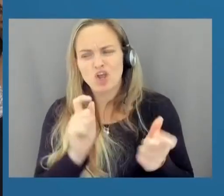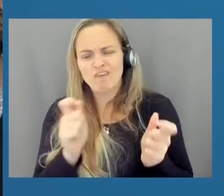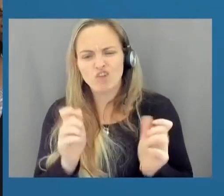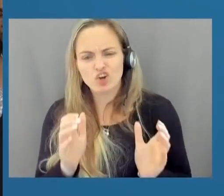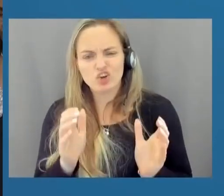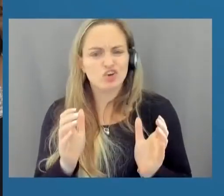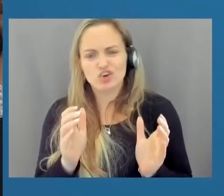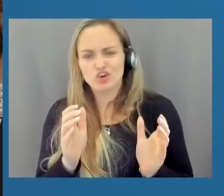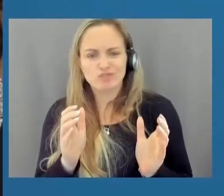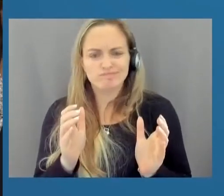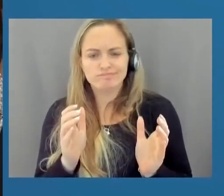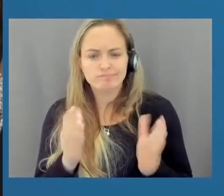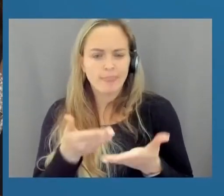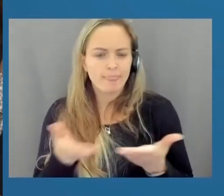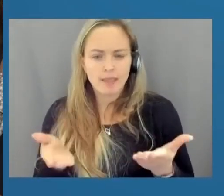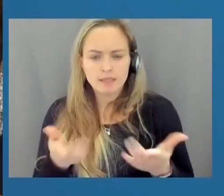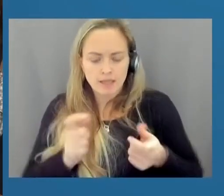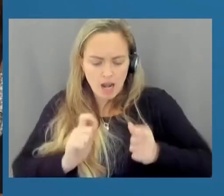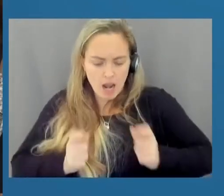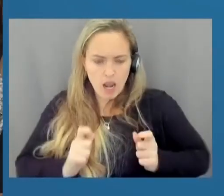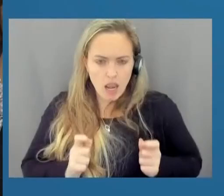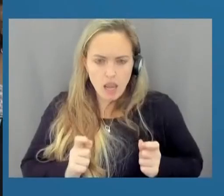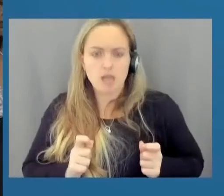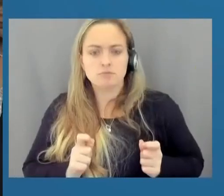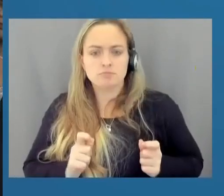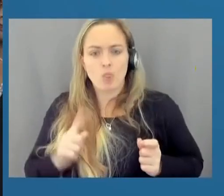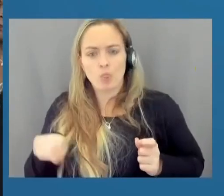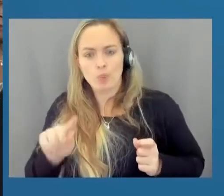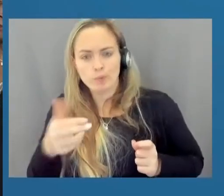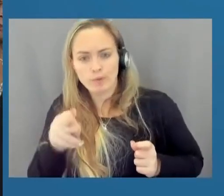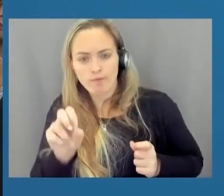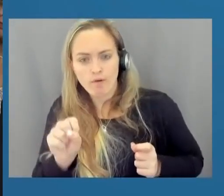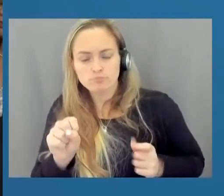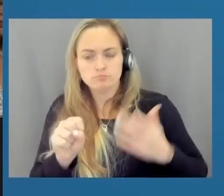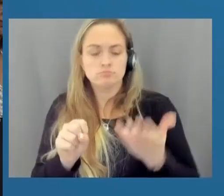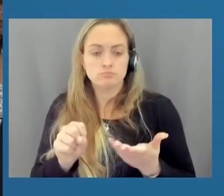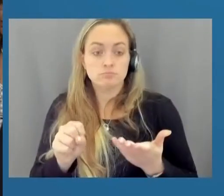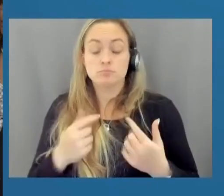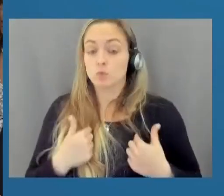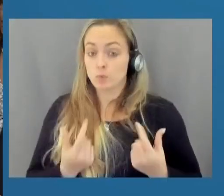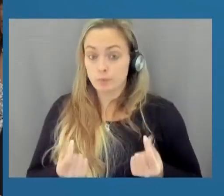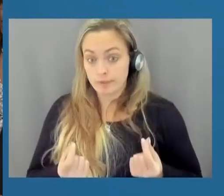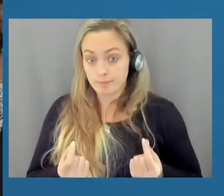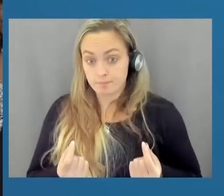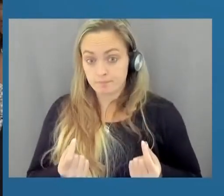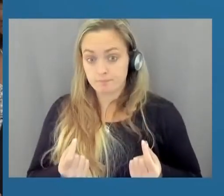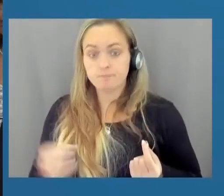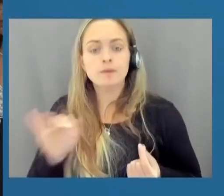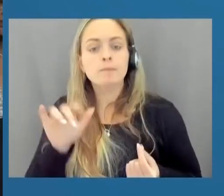uh things that manipulate those guns. And so what we did in this bill is we made sure